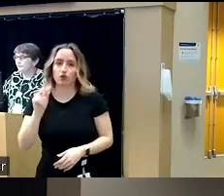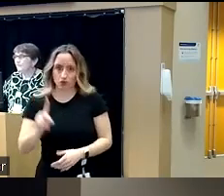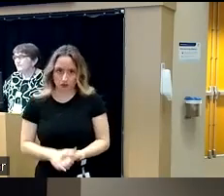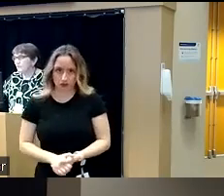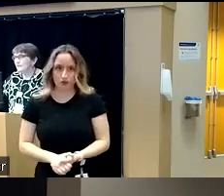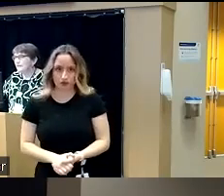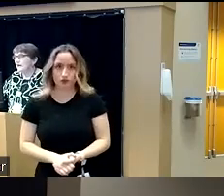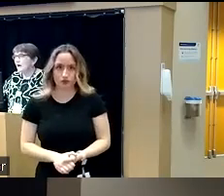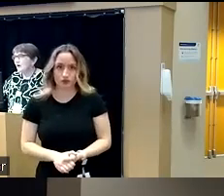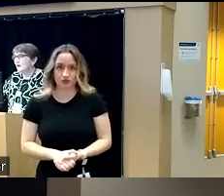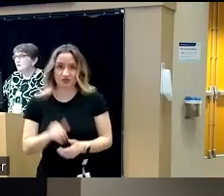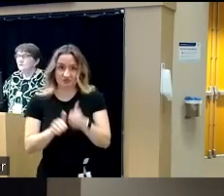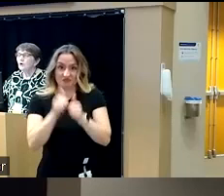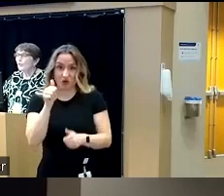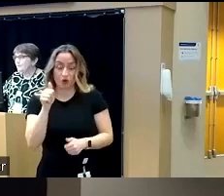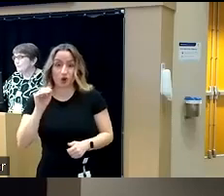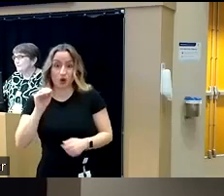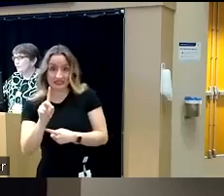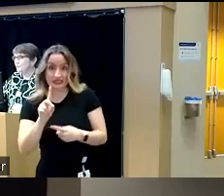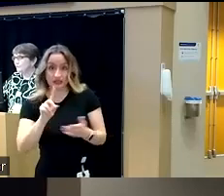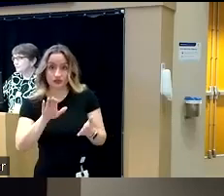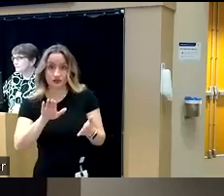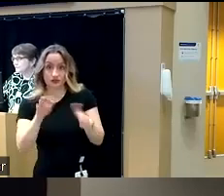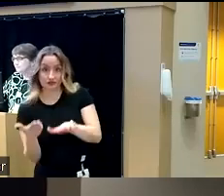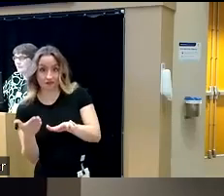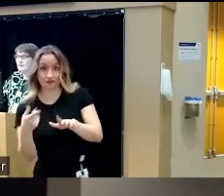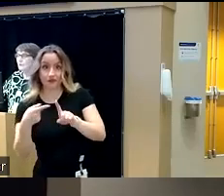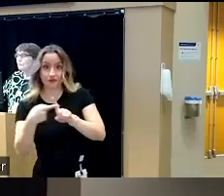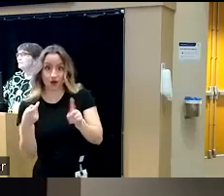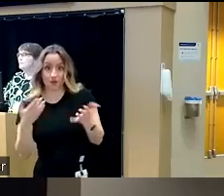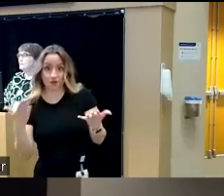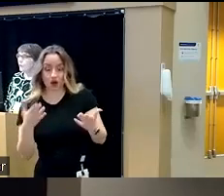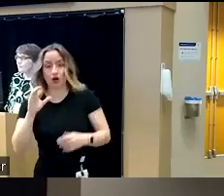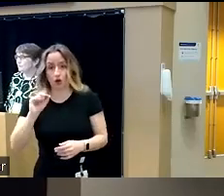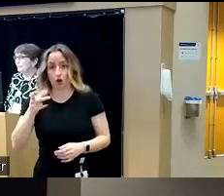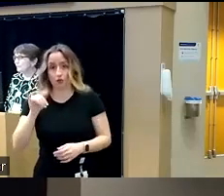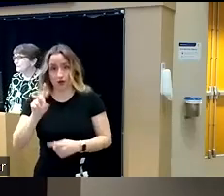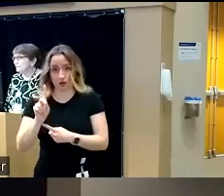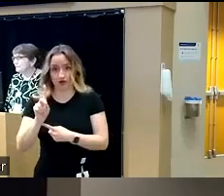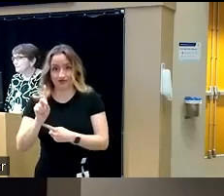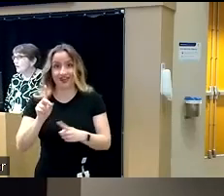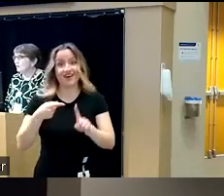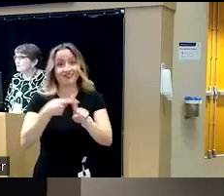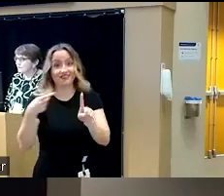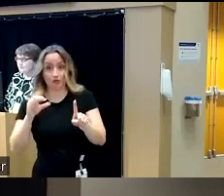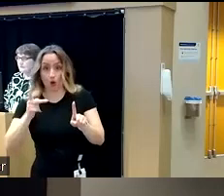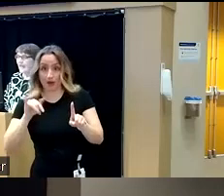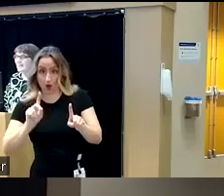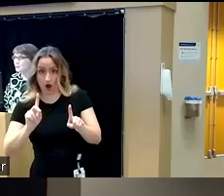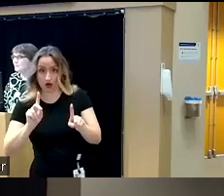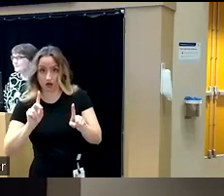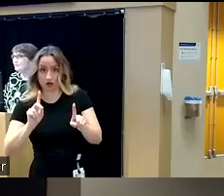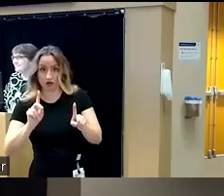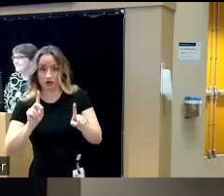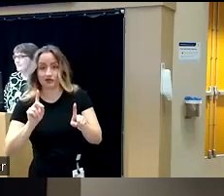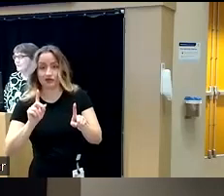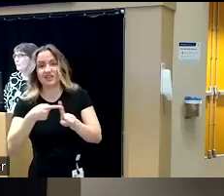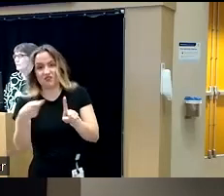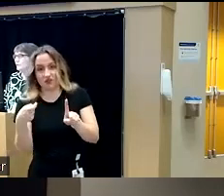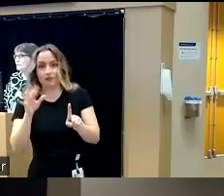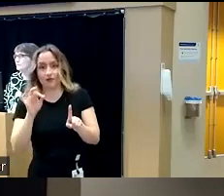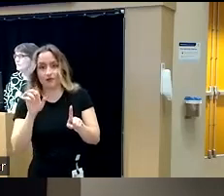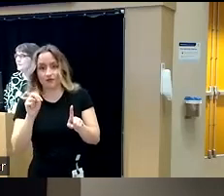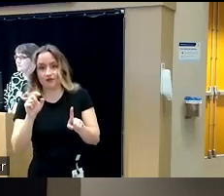been fatal are opioid overdoses most of the opioid overdoses are actually fentanyl overdoses because